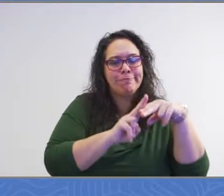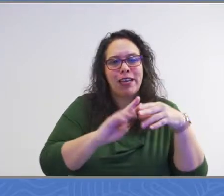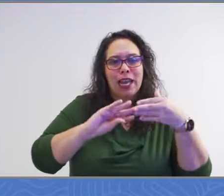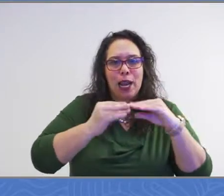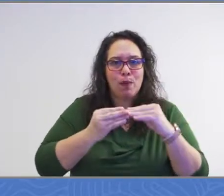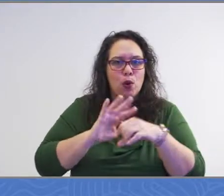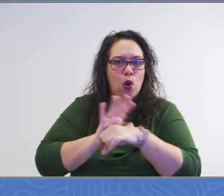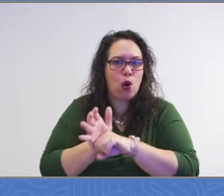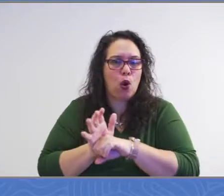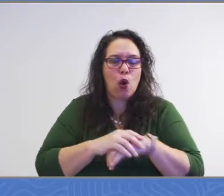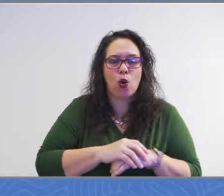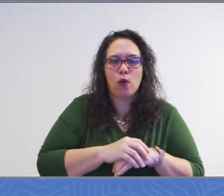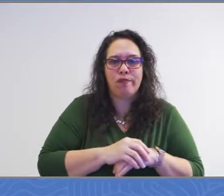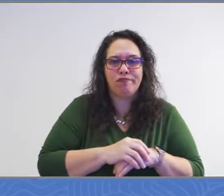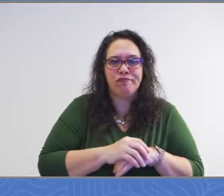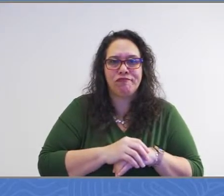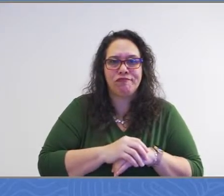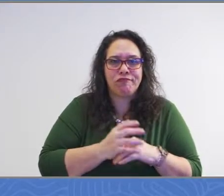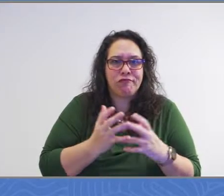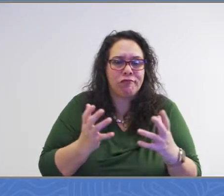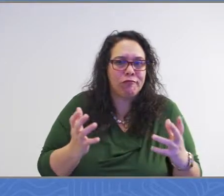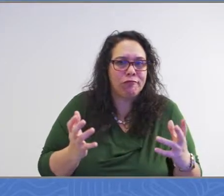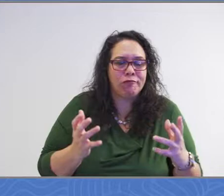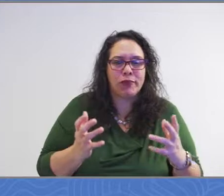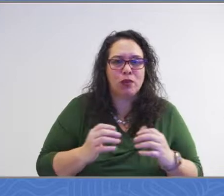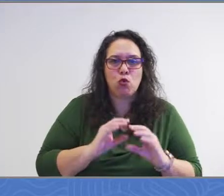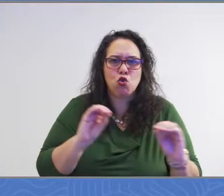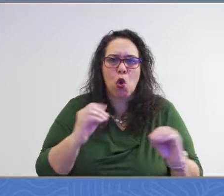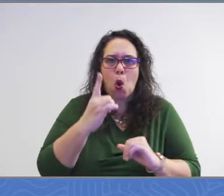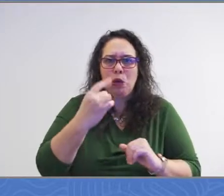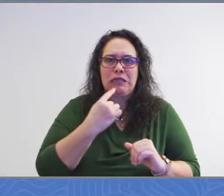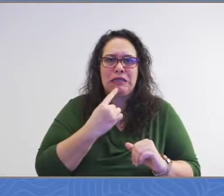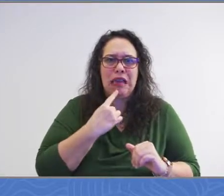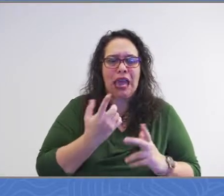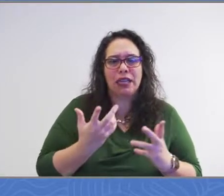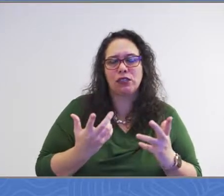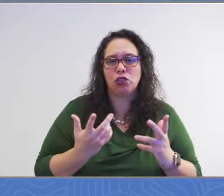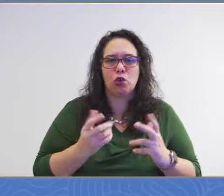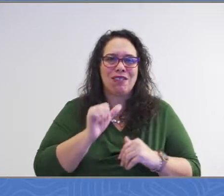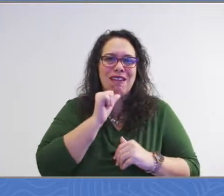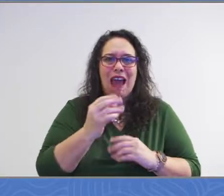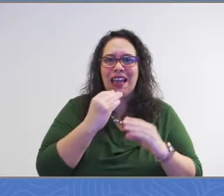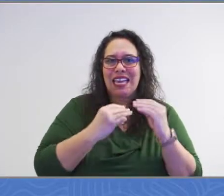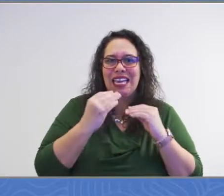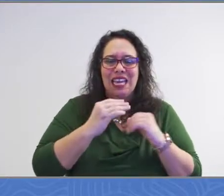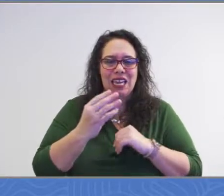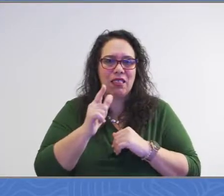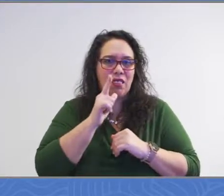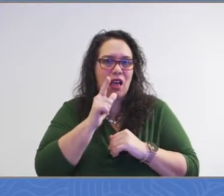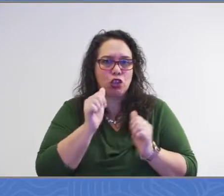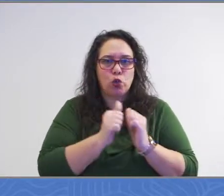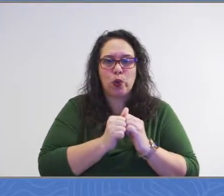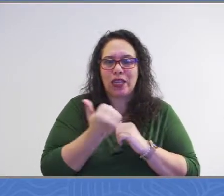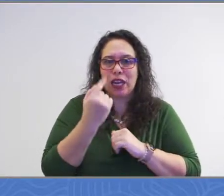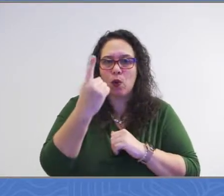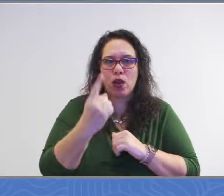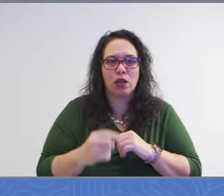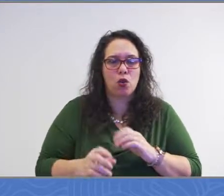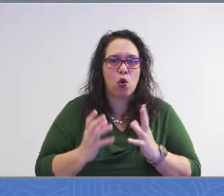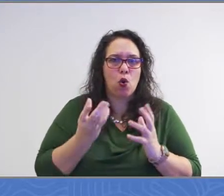We haven't given the directive to not eat lunch with anyone on campus or have in-person meetings, so basically I'm working in isolation